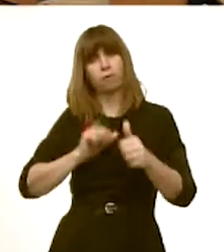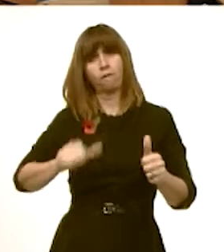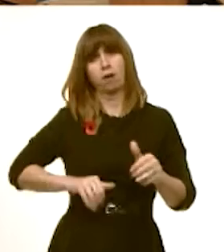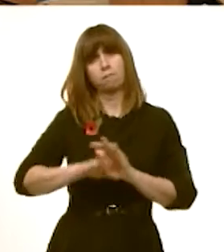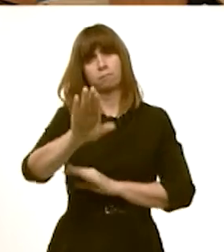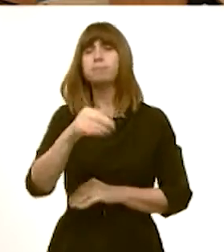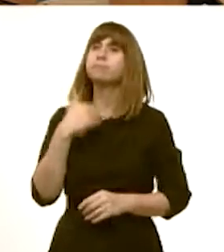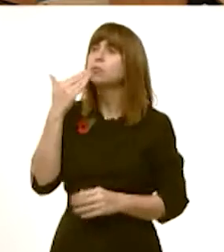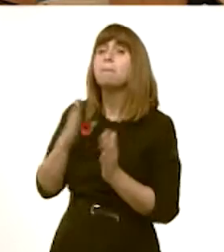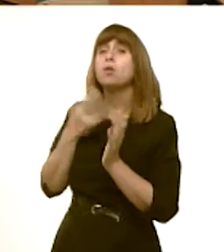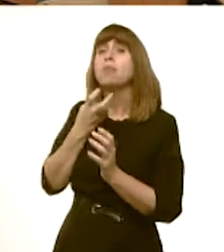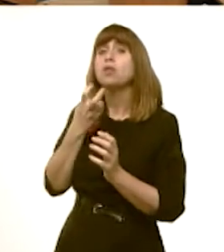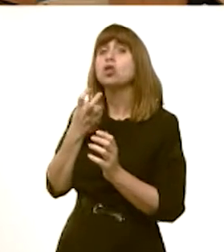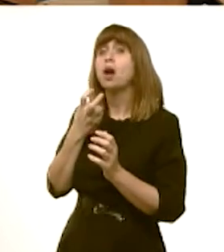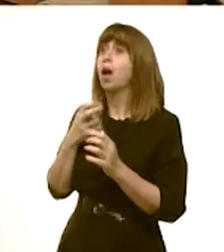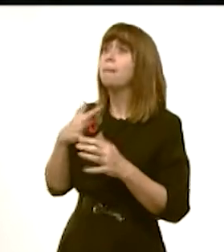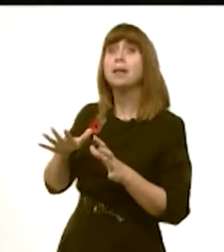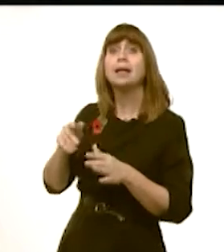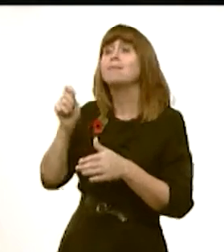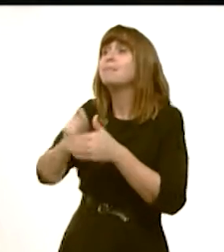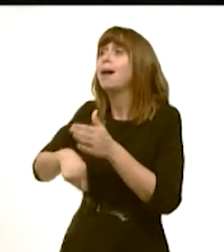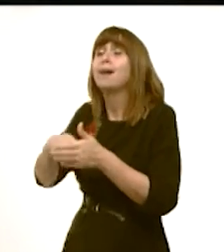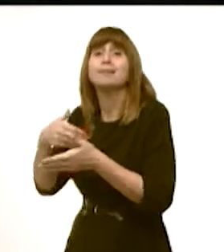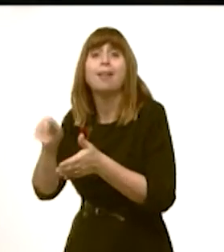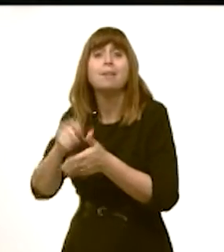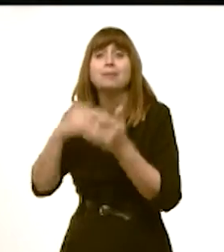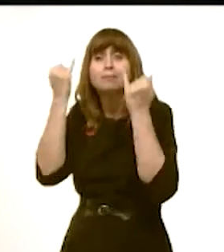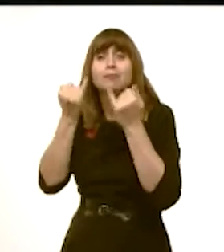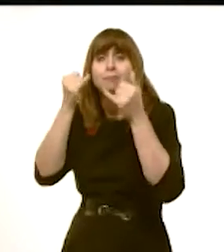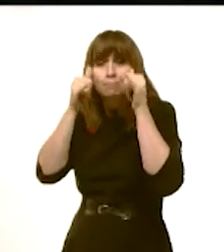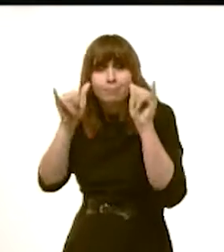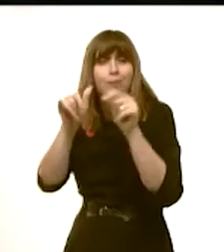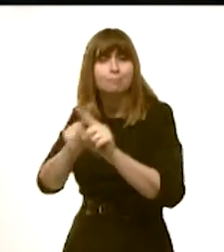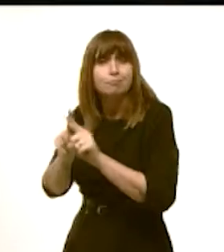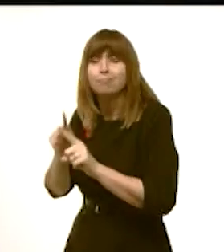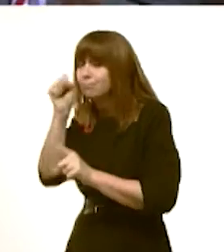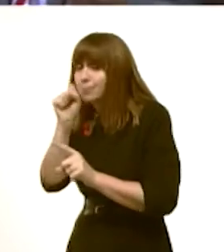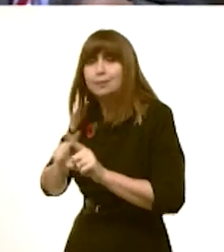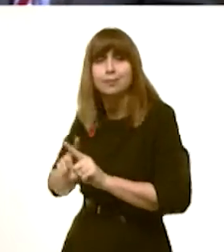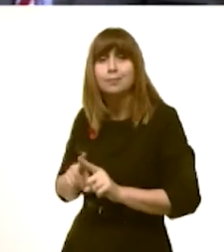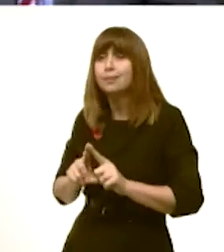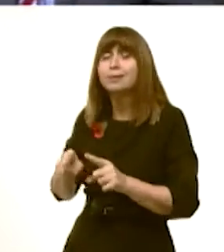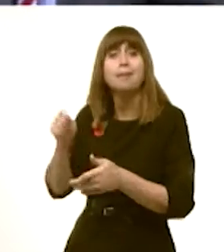I recently visited Monmouthshireís livestock market and thereís an invitation open to you from the farmers to visit the same market to hear their concerns.